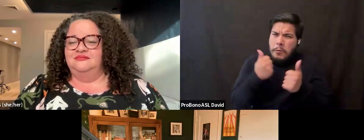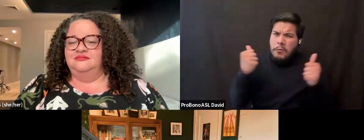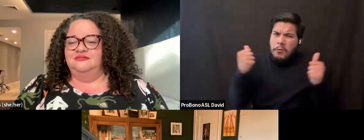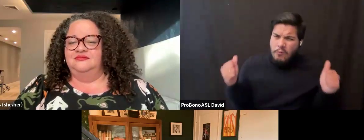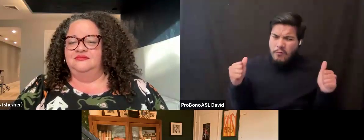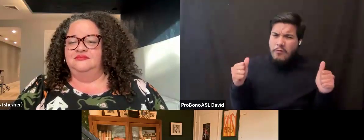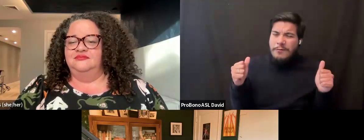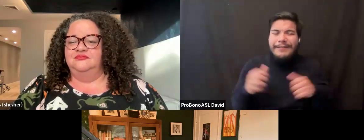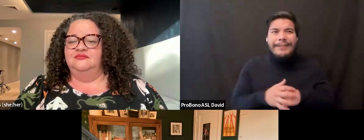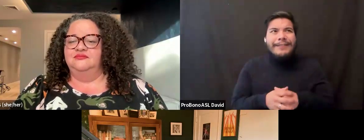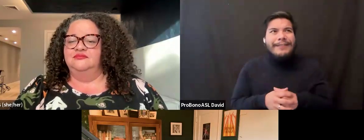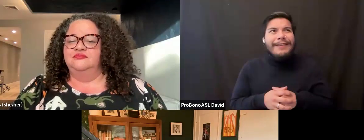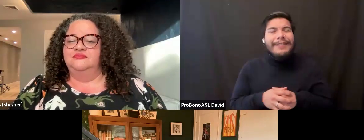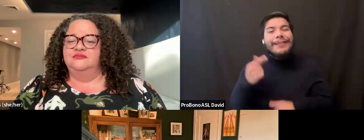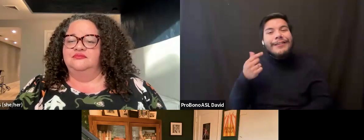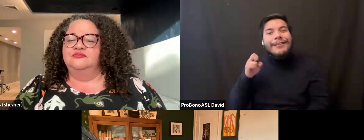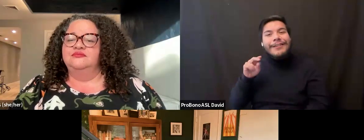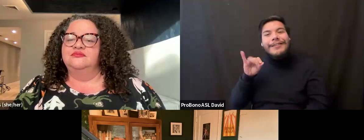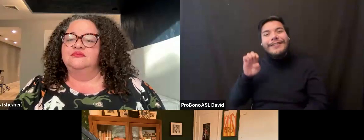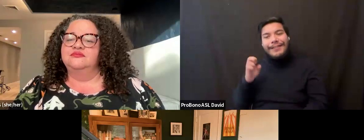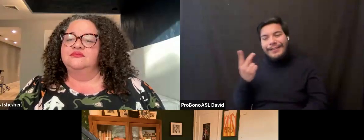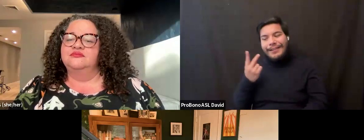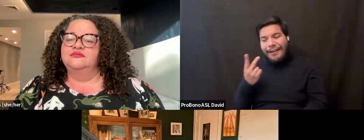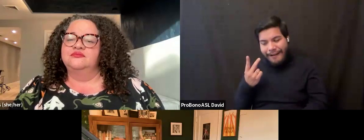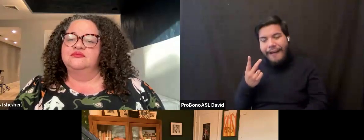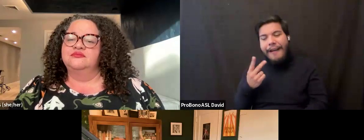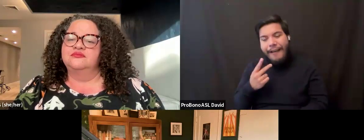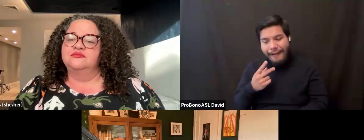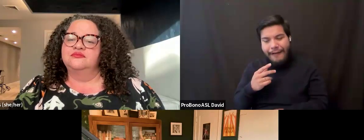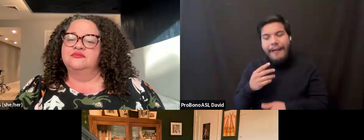Jenee and I have become close through the process of filming,